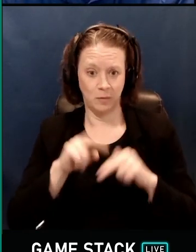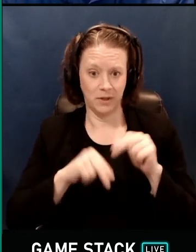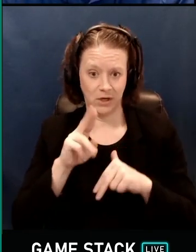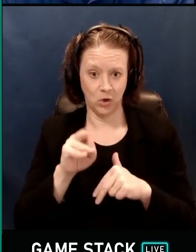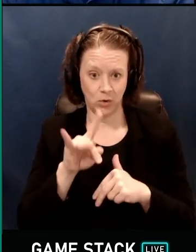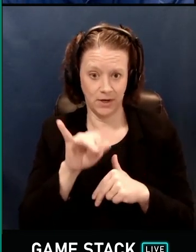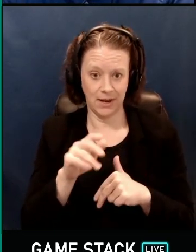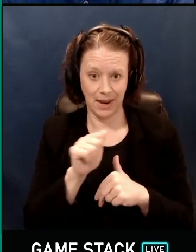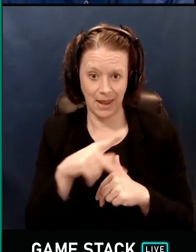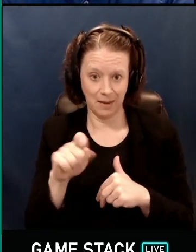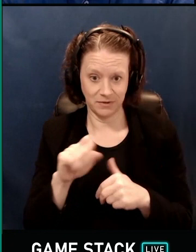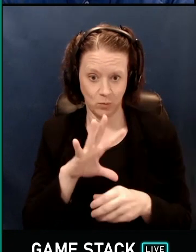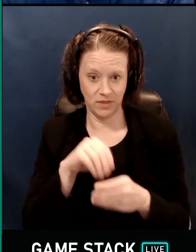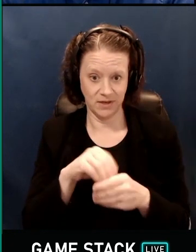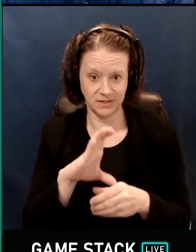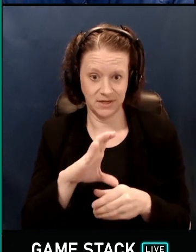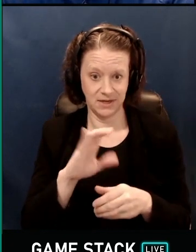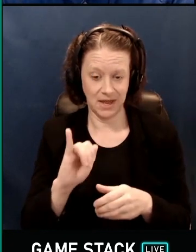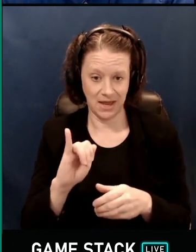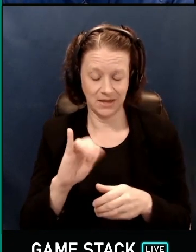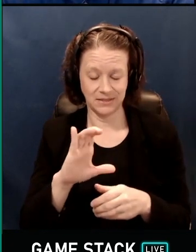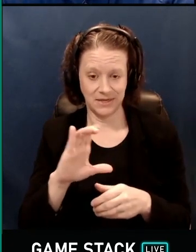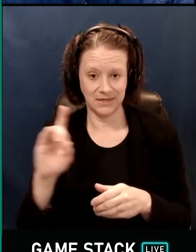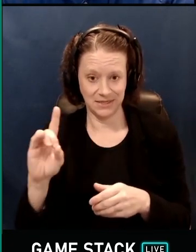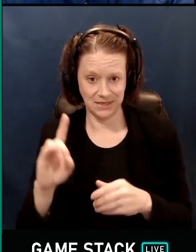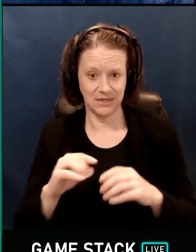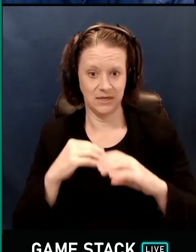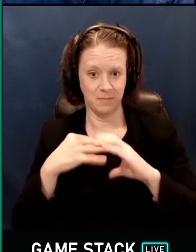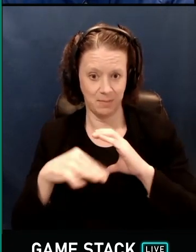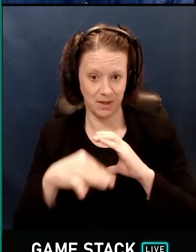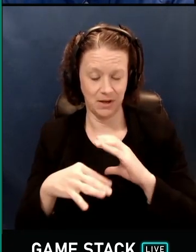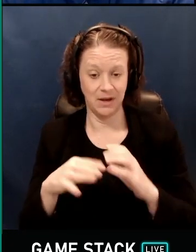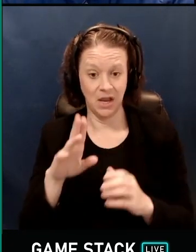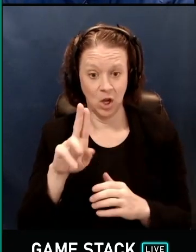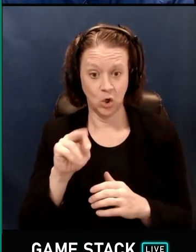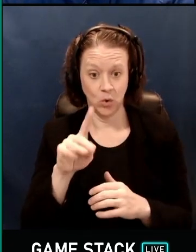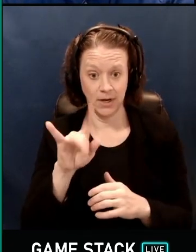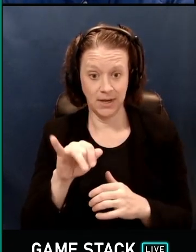pipeline. Unity Editor requires a license to work.